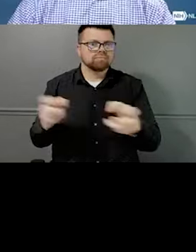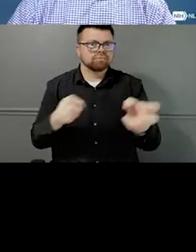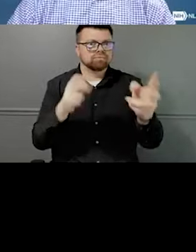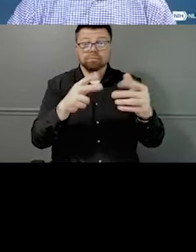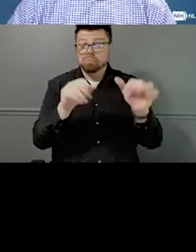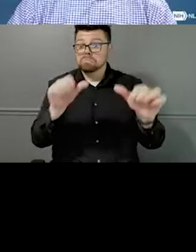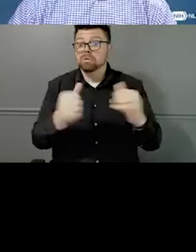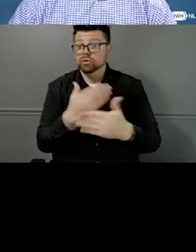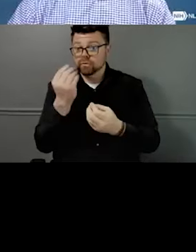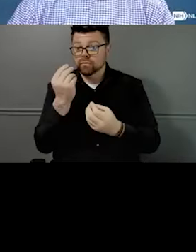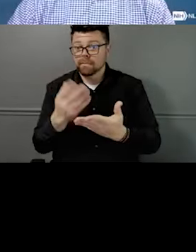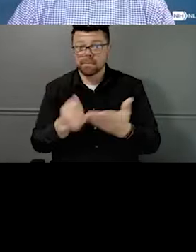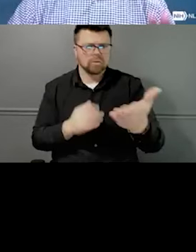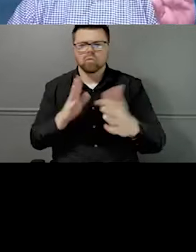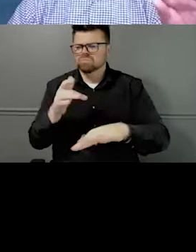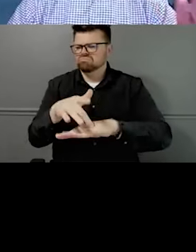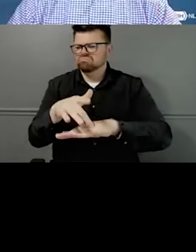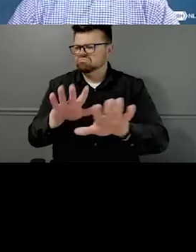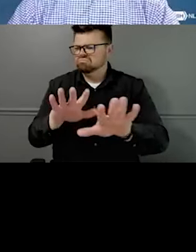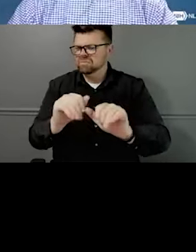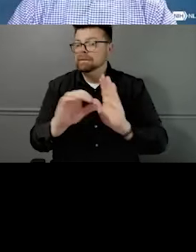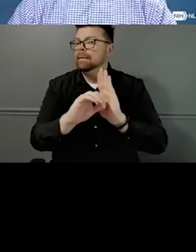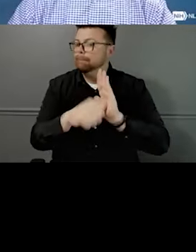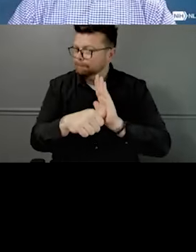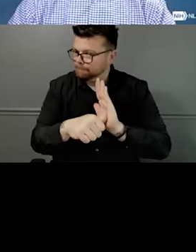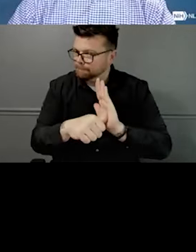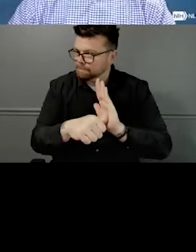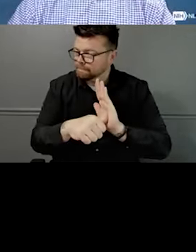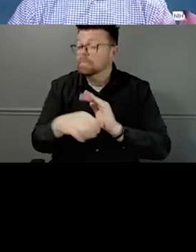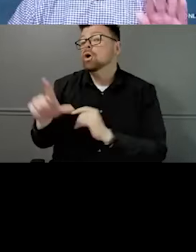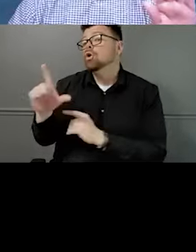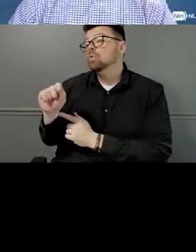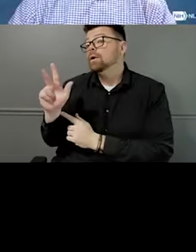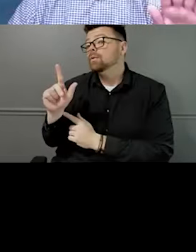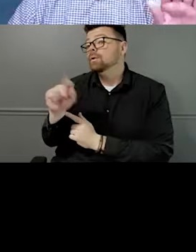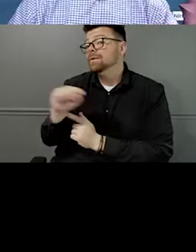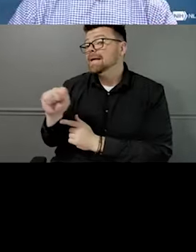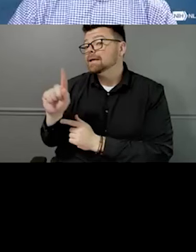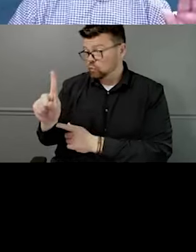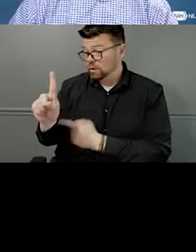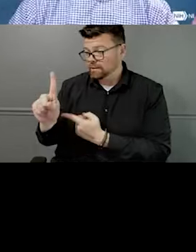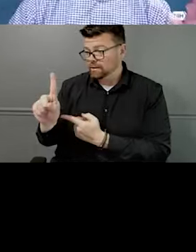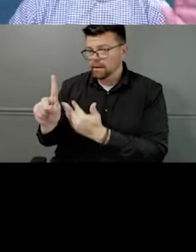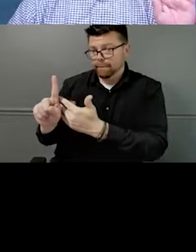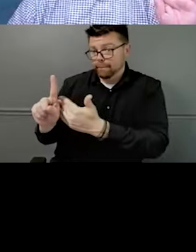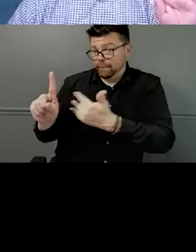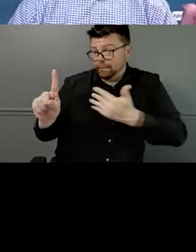But just to reiterate the 2023-1 is the current format that